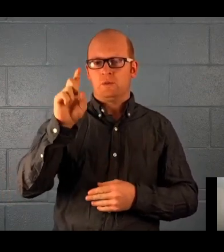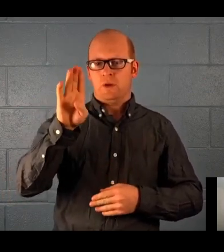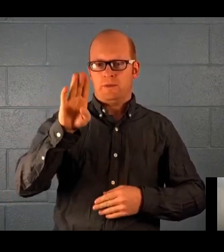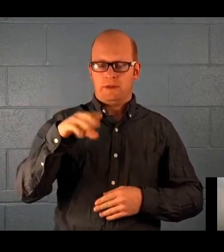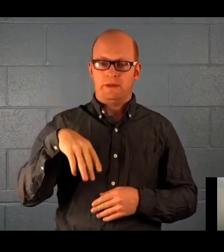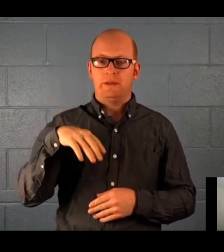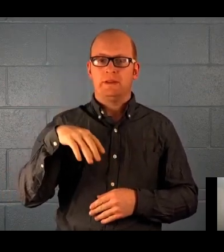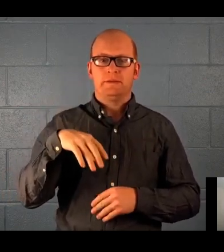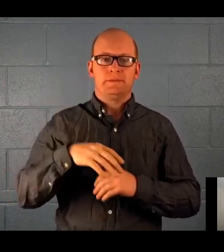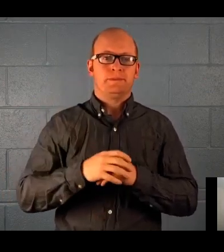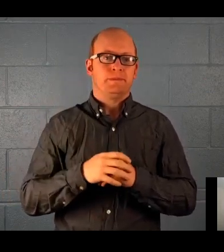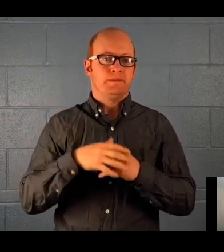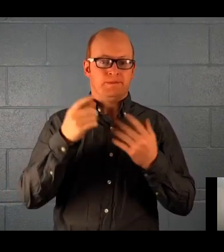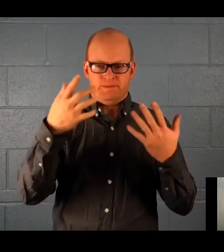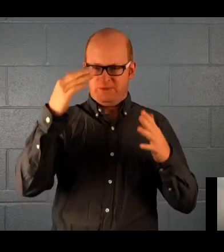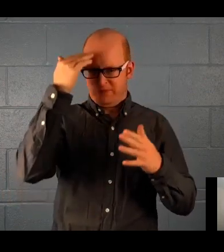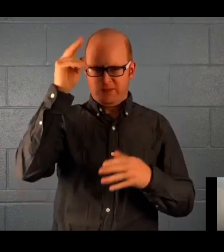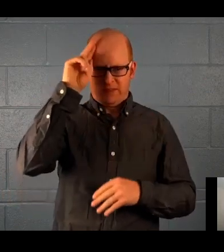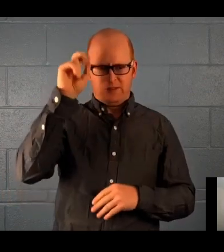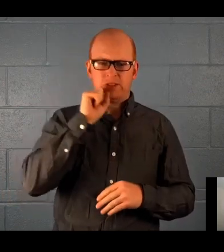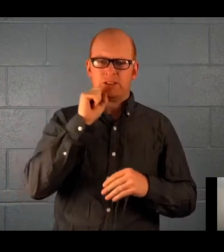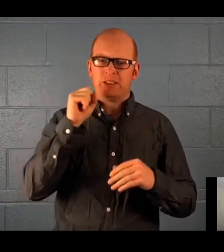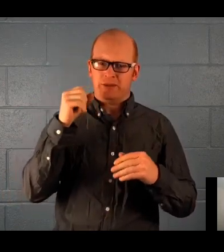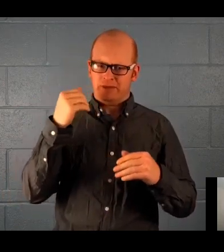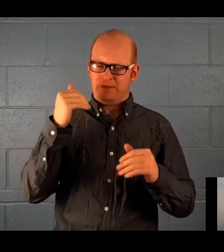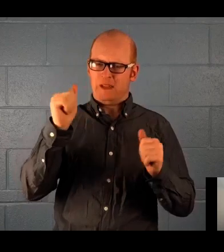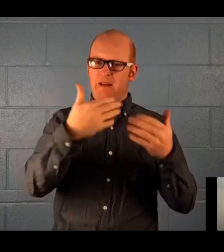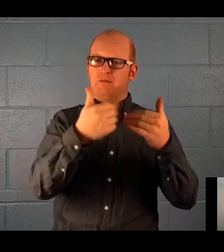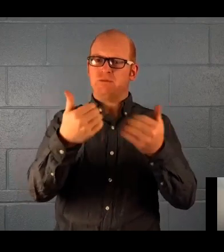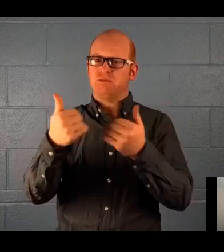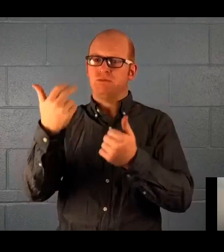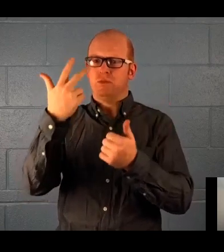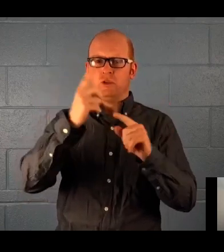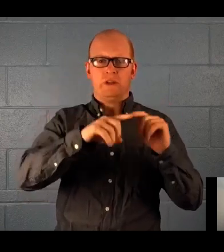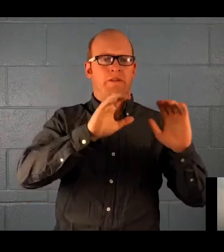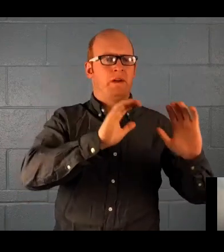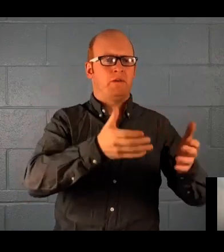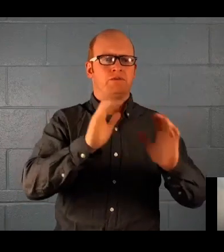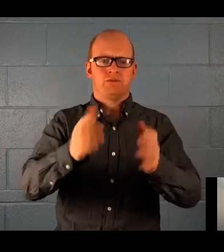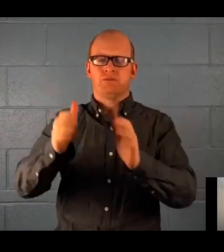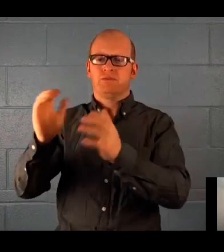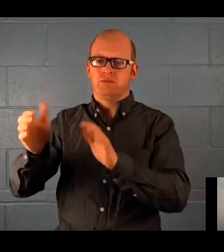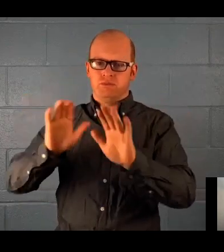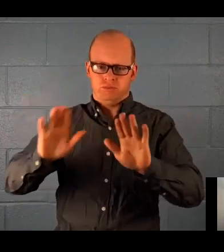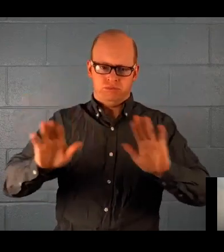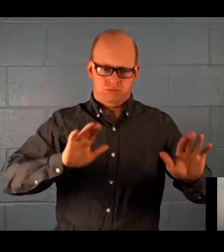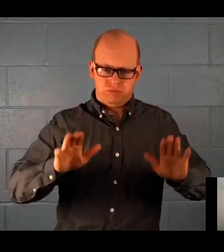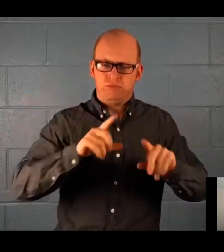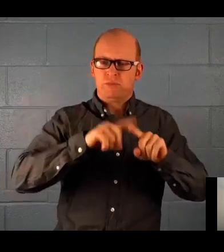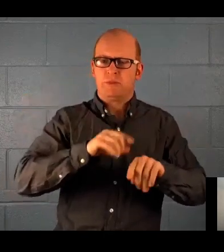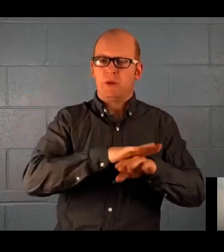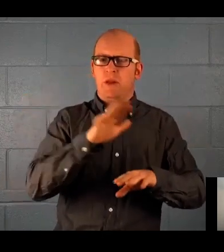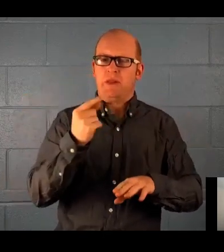or USH1b. As you know, Usher syndrome can be divided into three main categories,